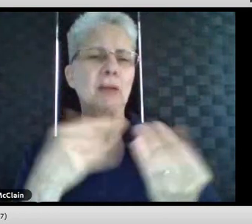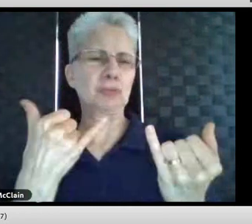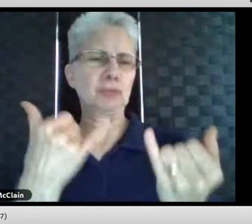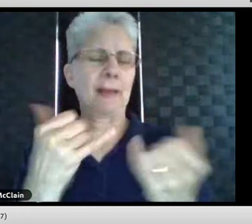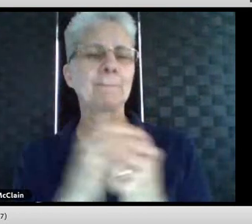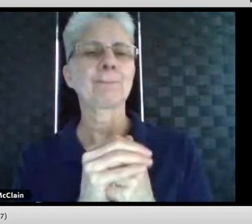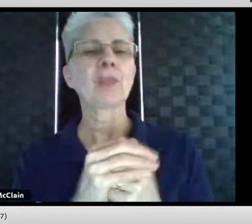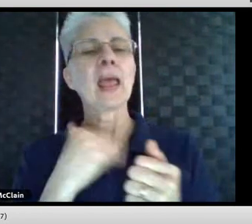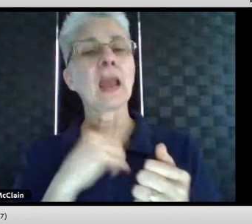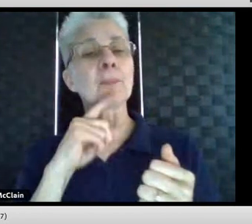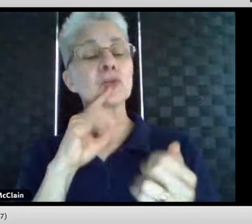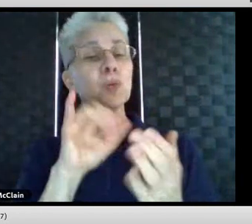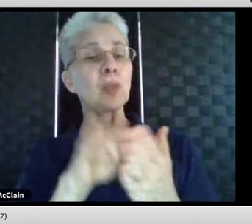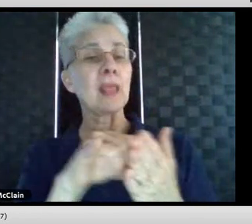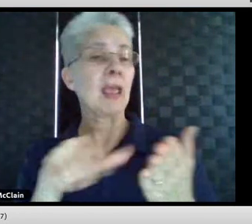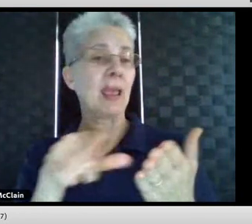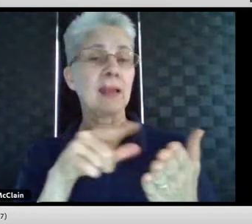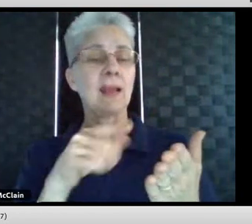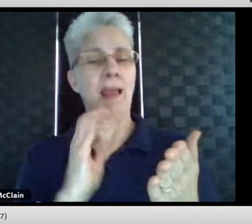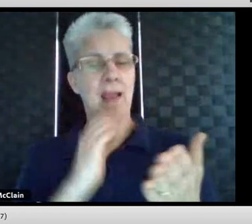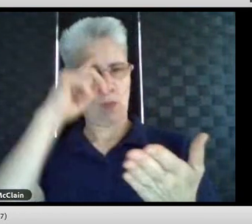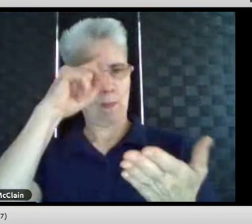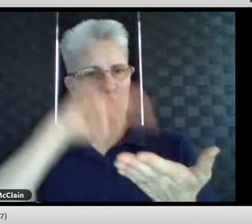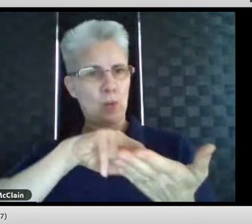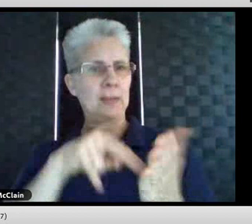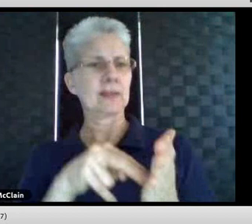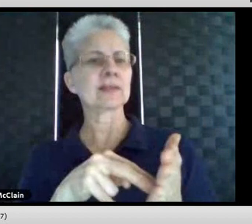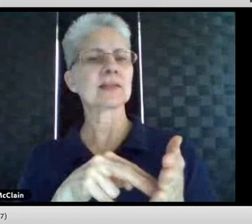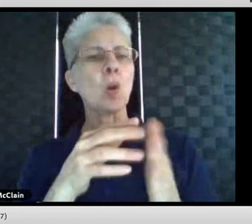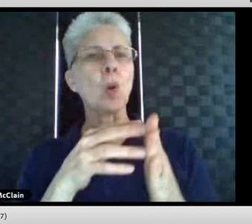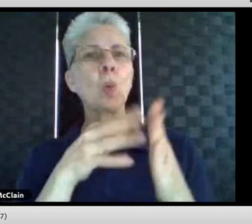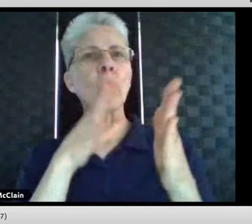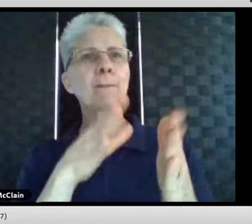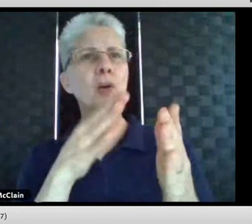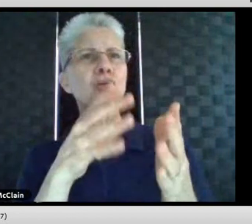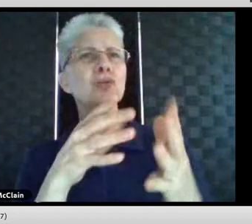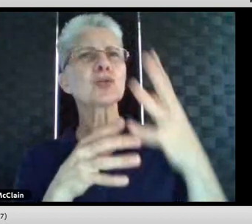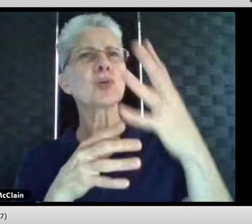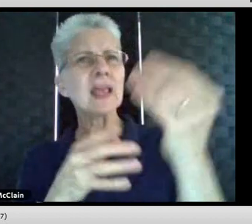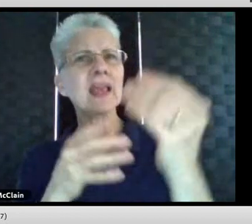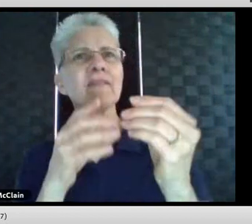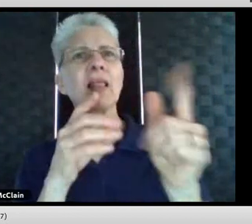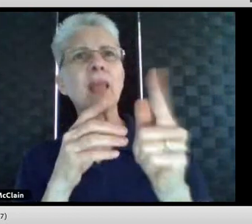And I'm sure that, you know, our purpose is for the person to leave with what they wanted, even if they didn't know